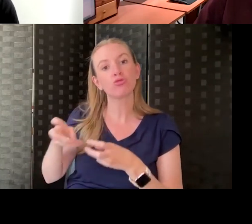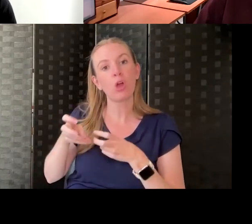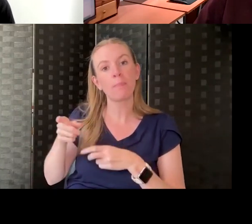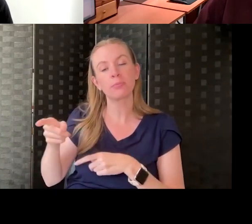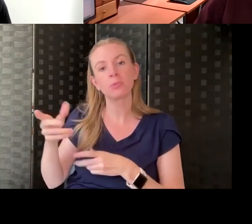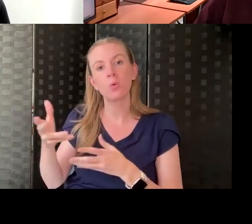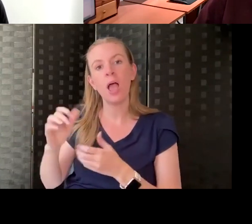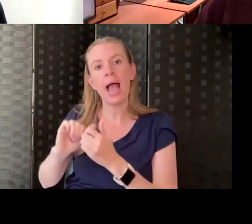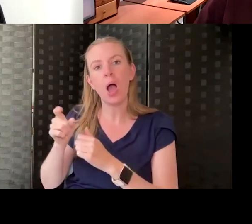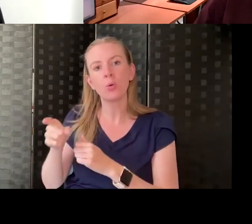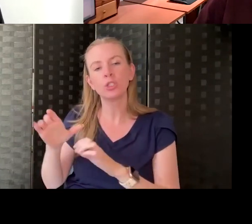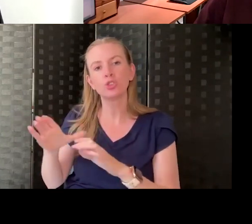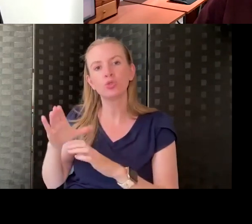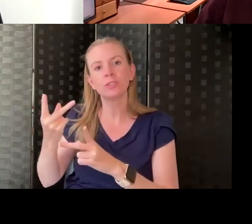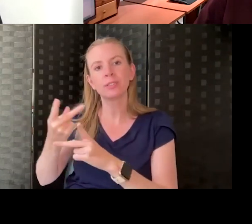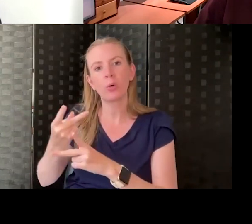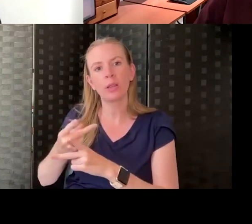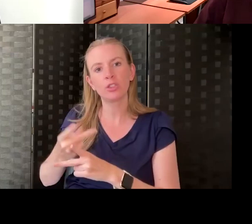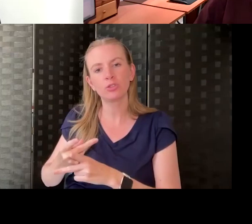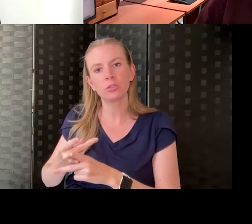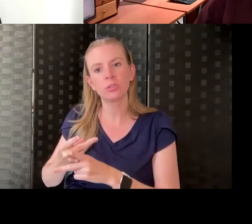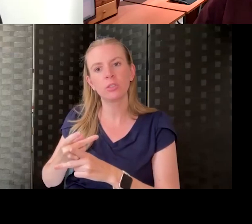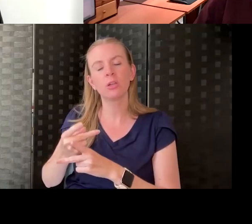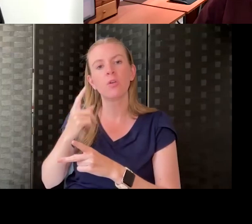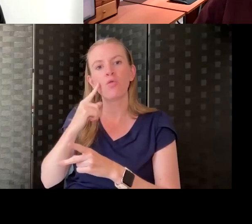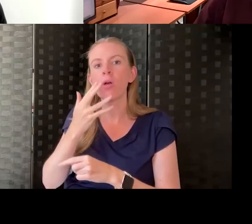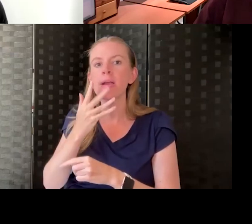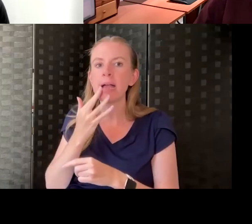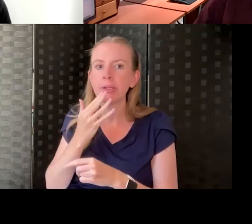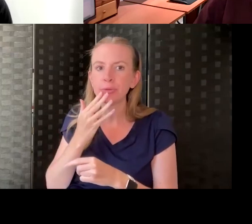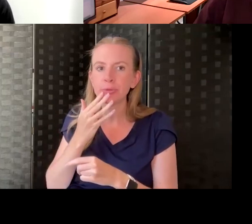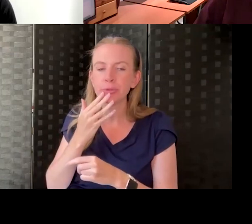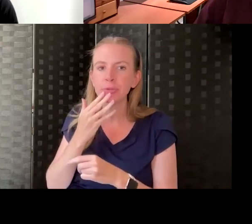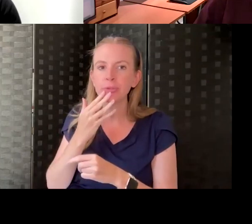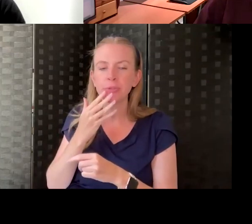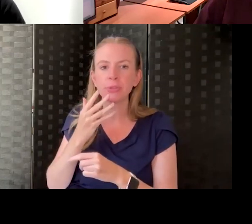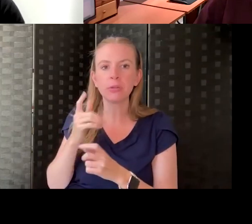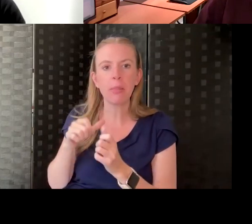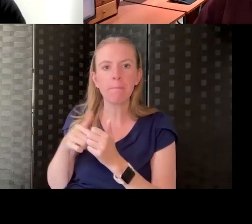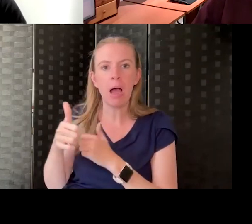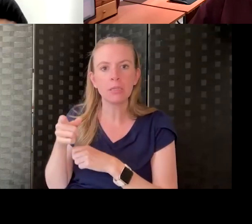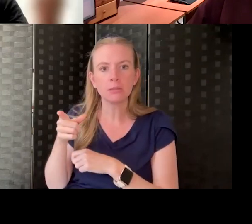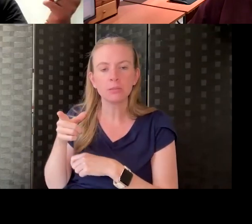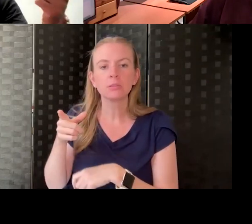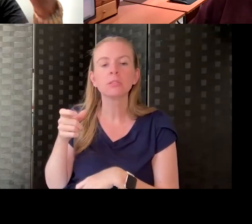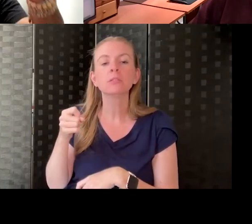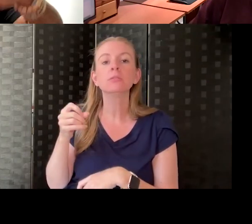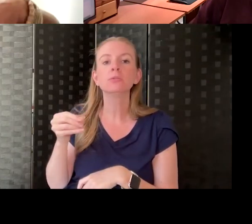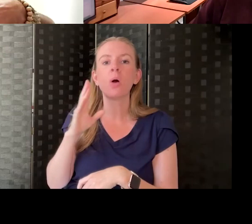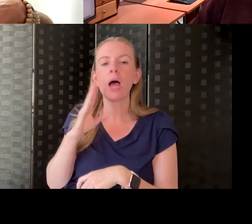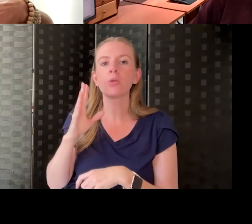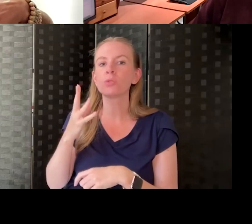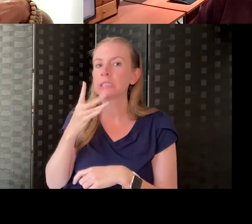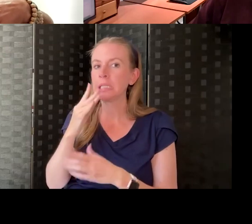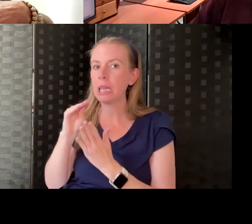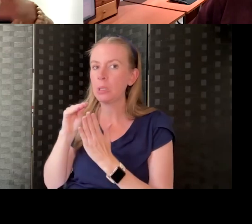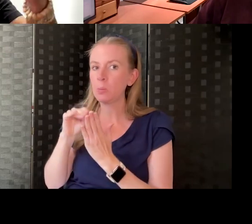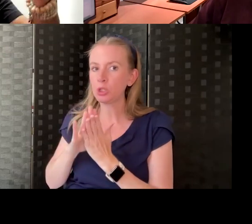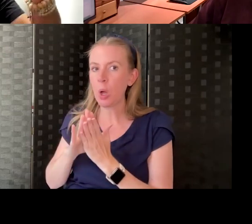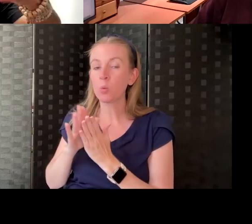he was doing the calculations of the color that was being passed. I would feed in the color -- two